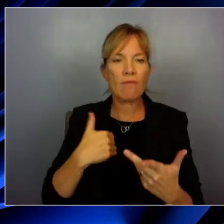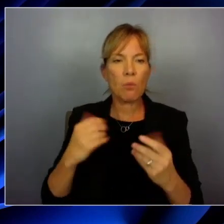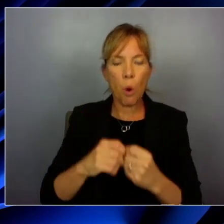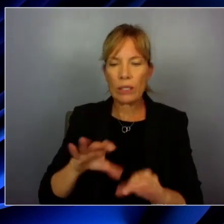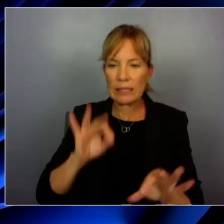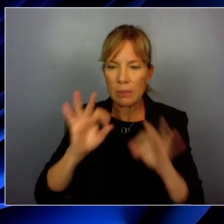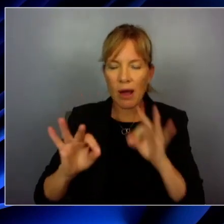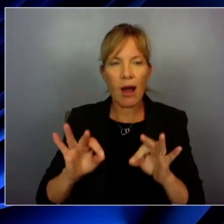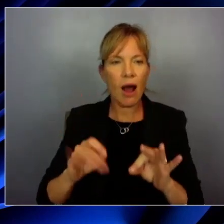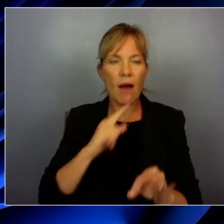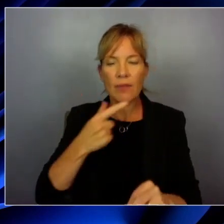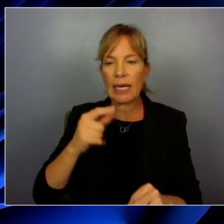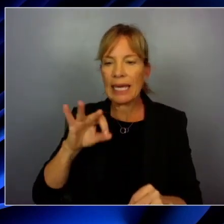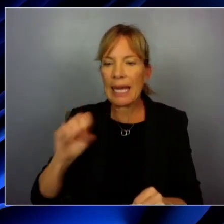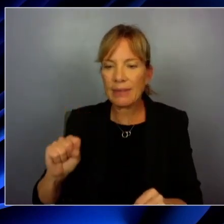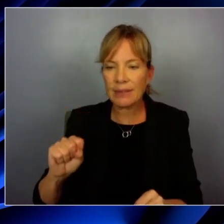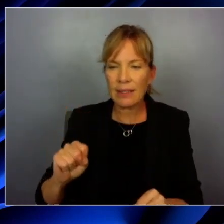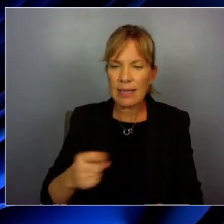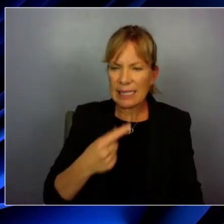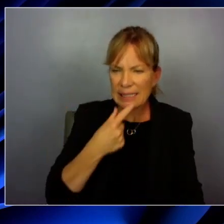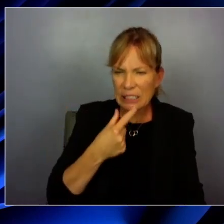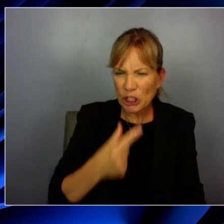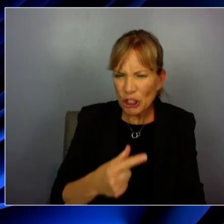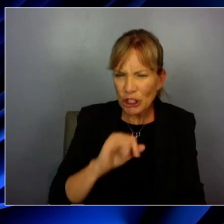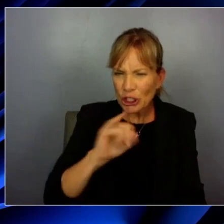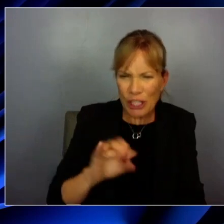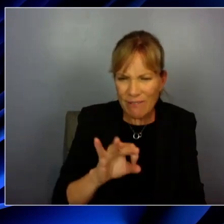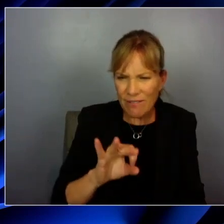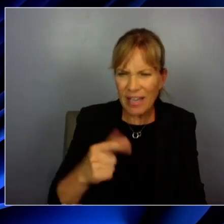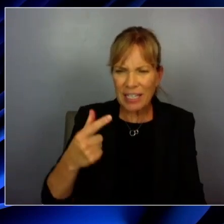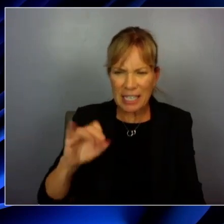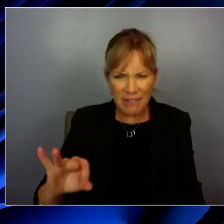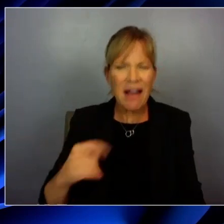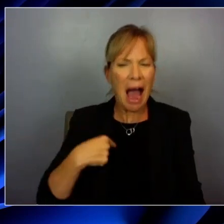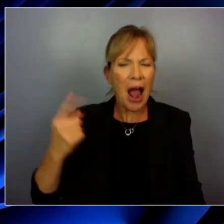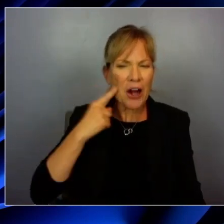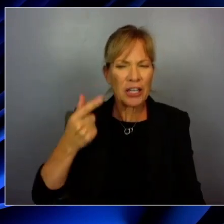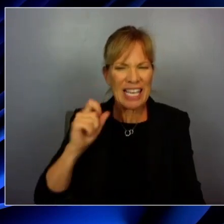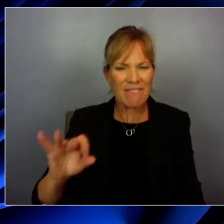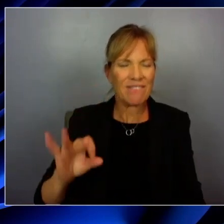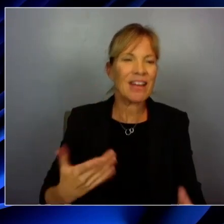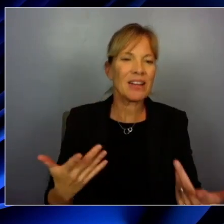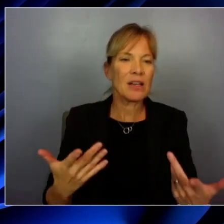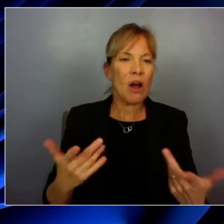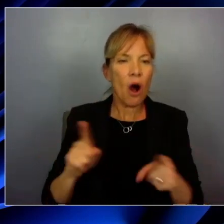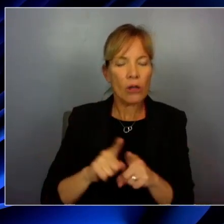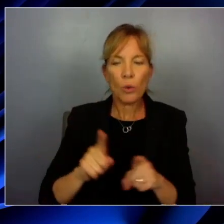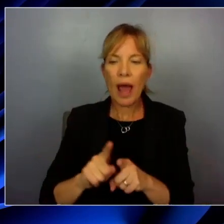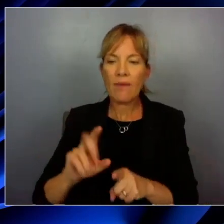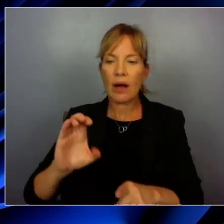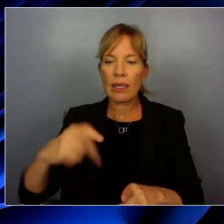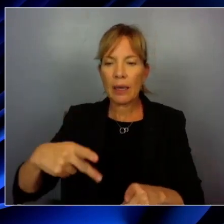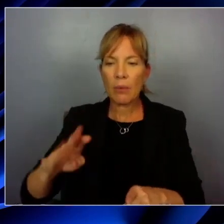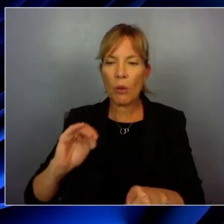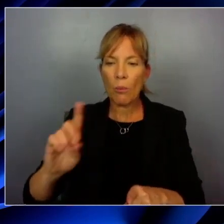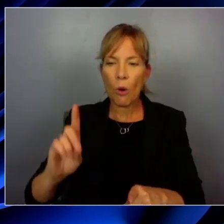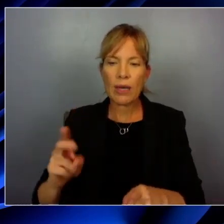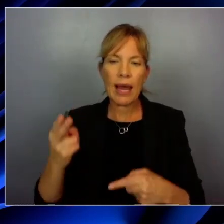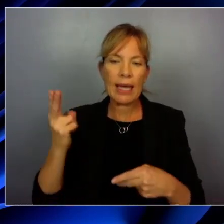Some people say “JIF”, so I heard but it's “GIF”, but you also have this clipboard history built in, so essentially anything that you've